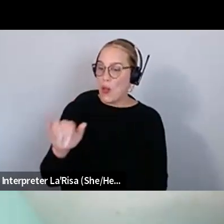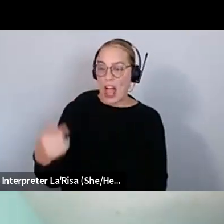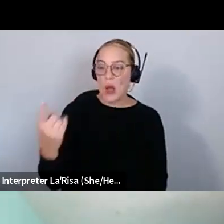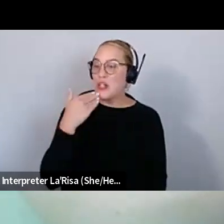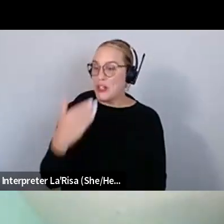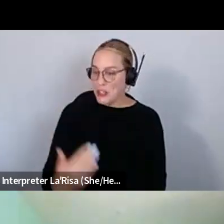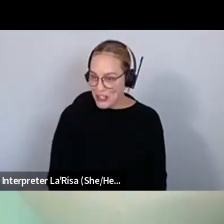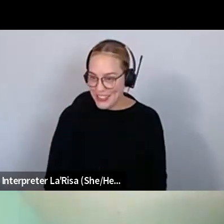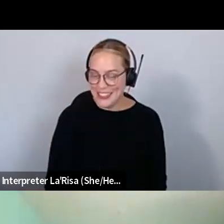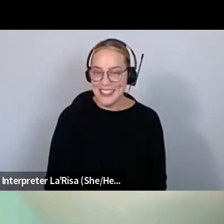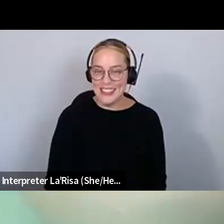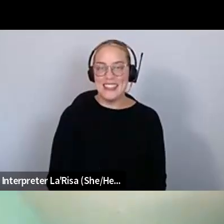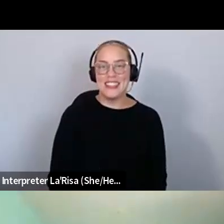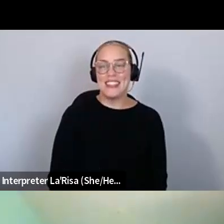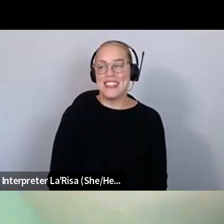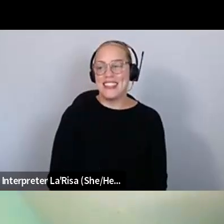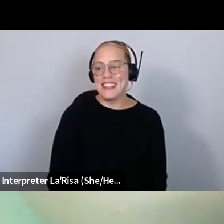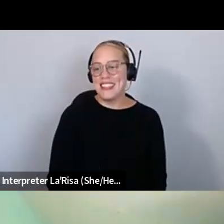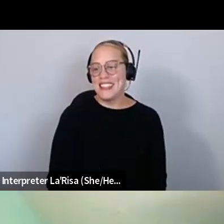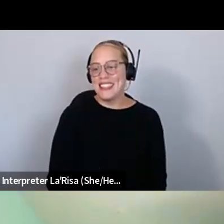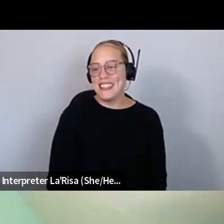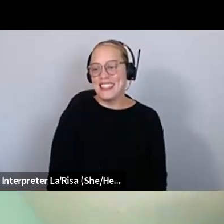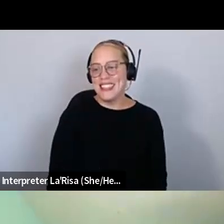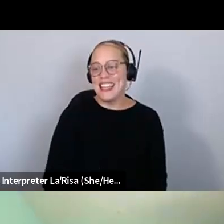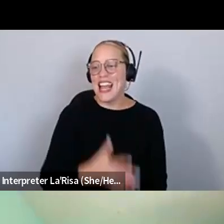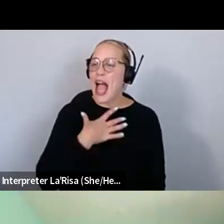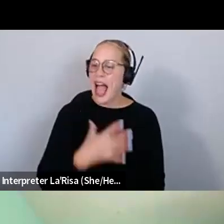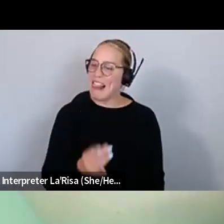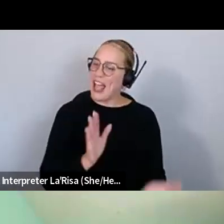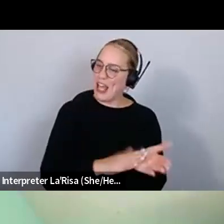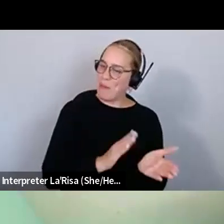It's fine. It was the thing to do.